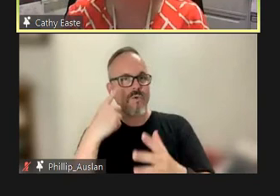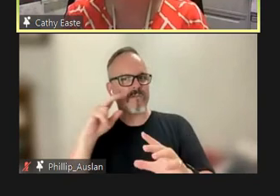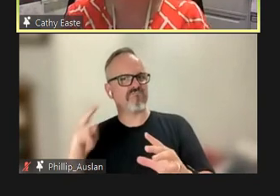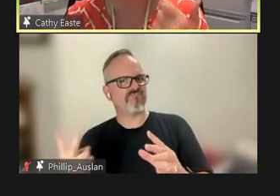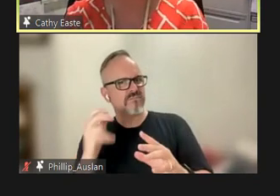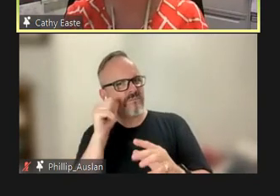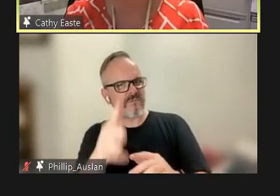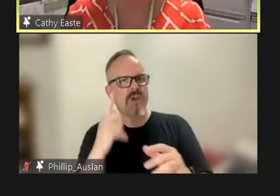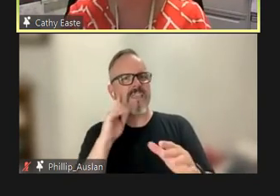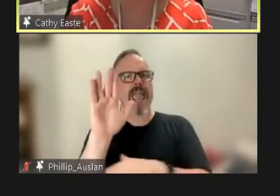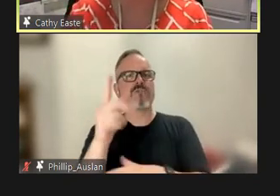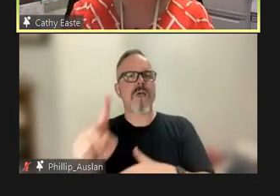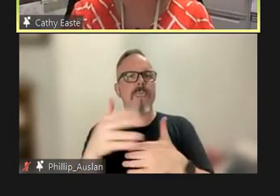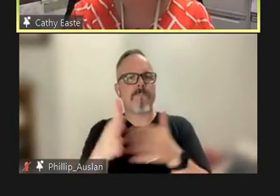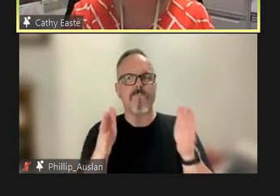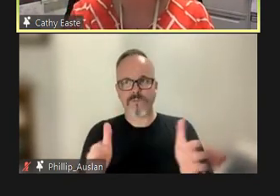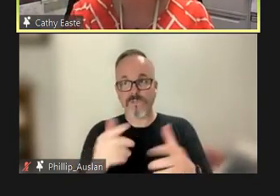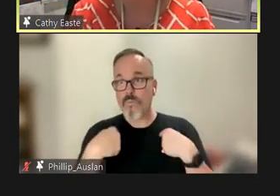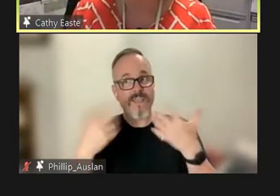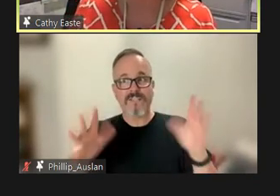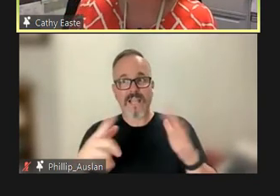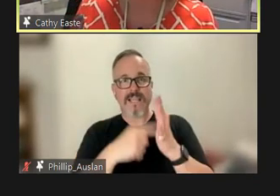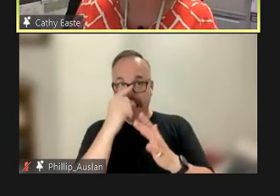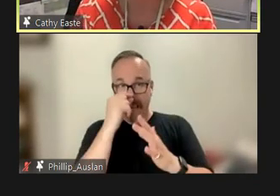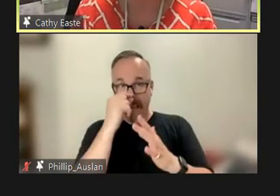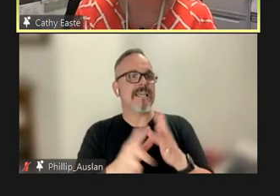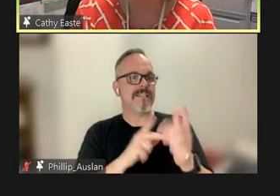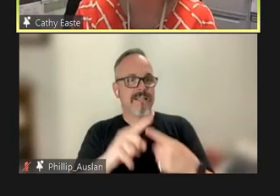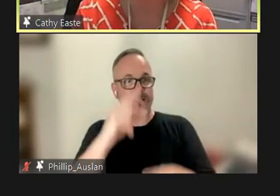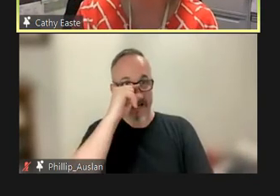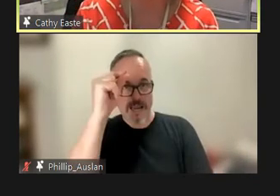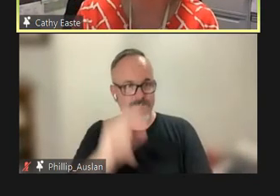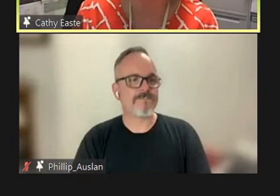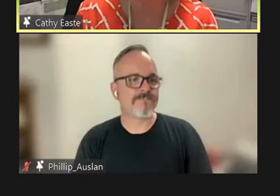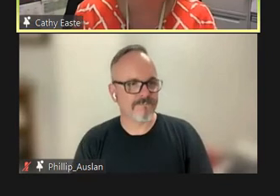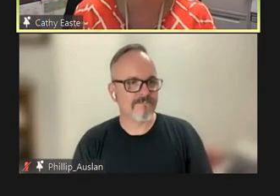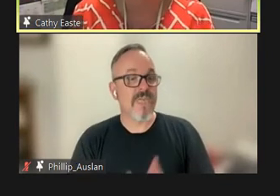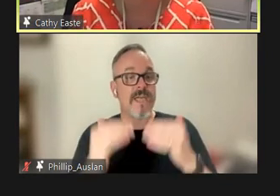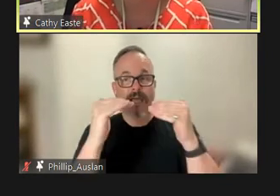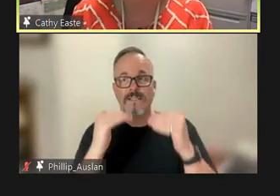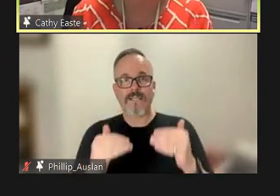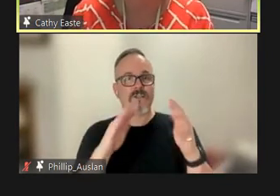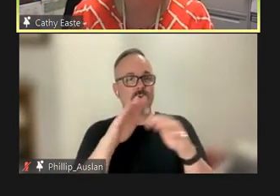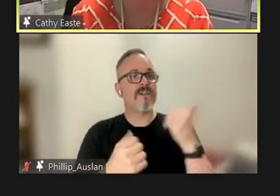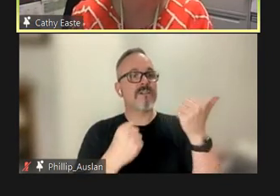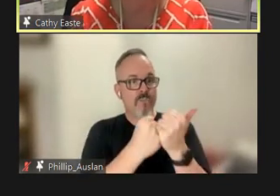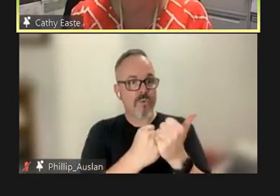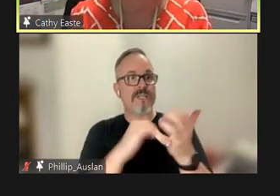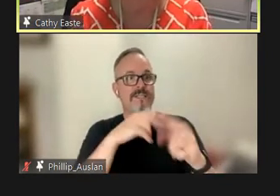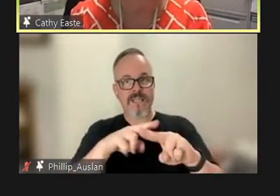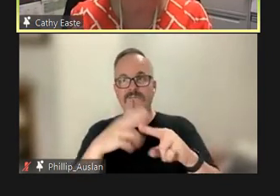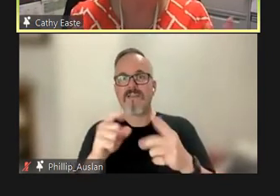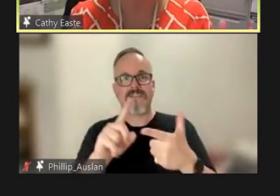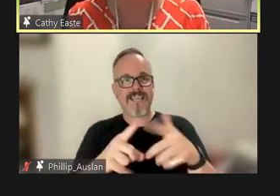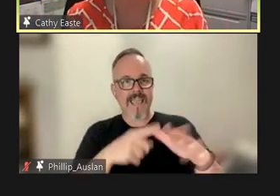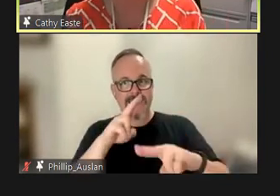done it, and it can be done. Okay, in terms of supporting staff, EAF, job access. EAF is there.